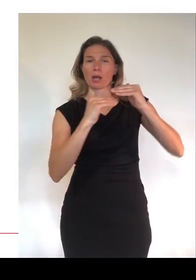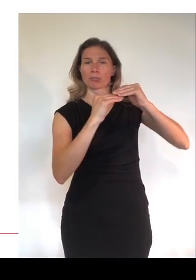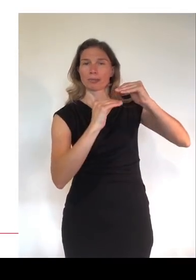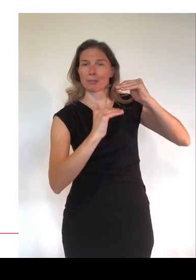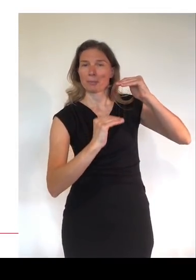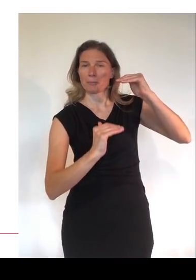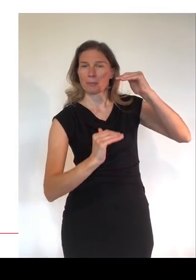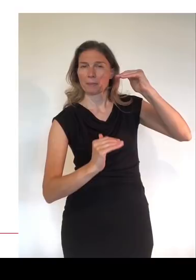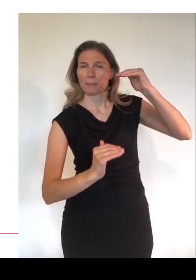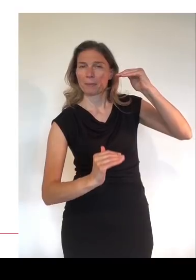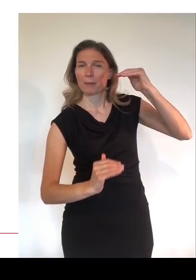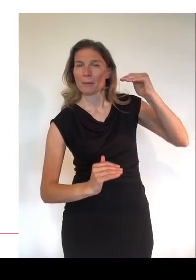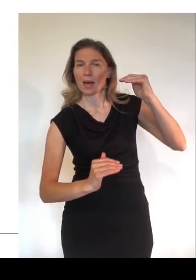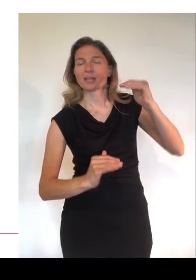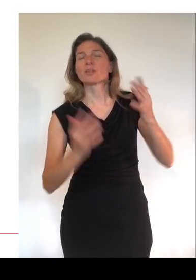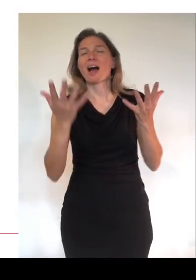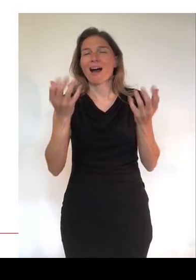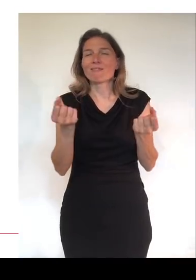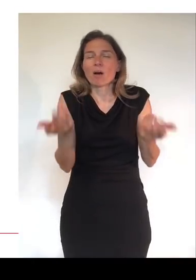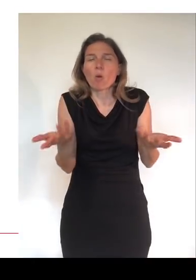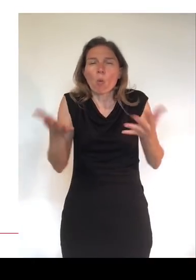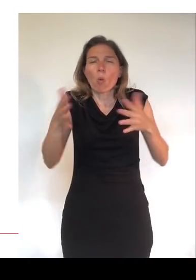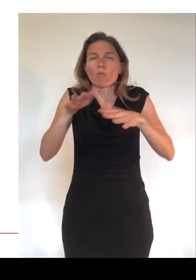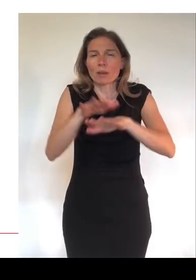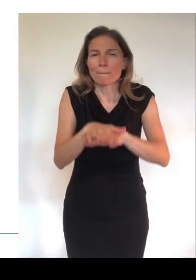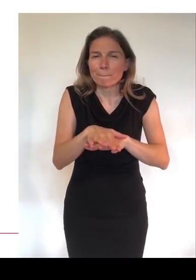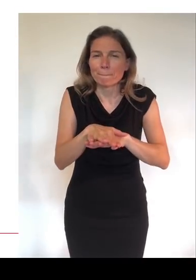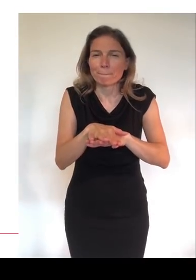language acquisition so that's where the overlap is so it's only the last tool